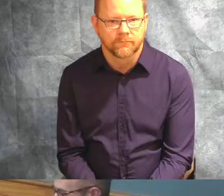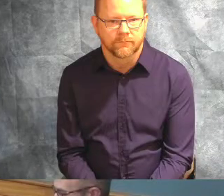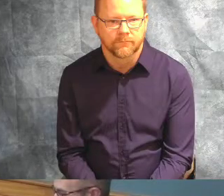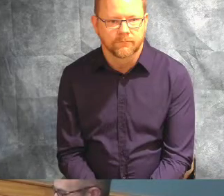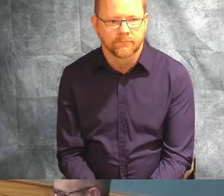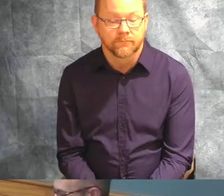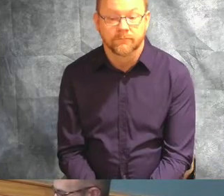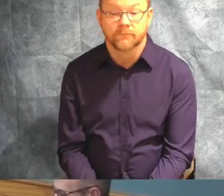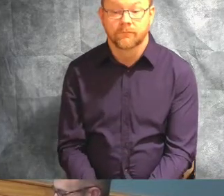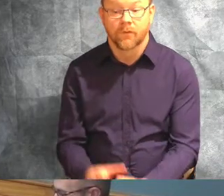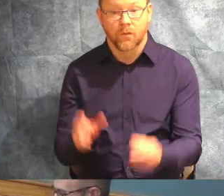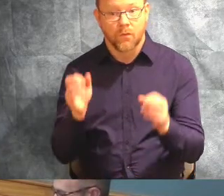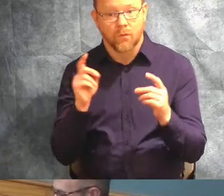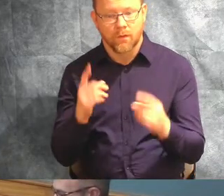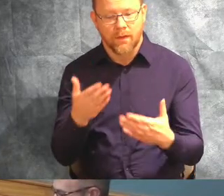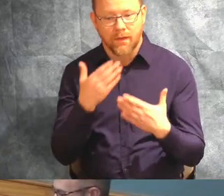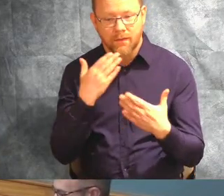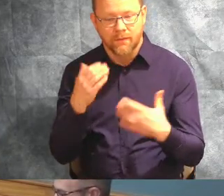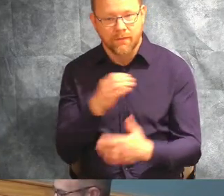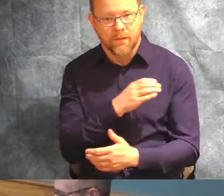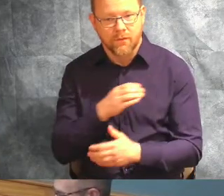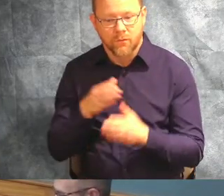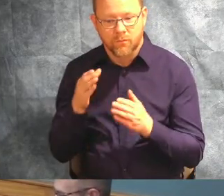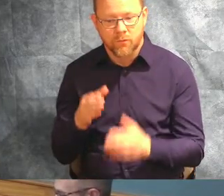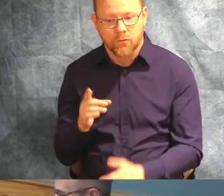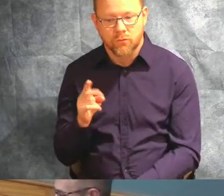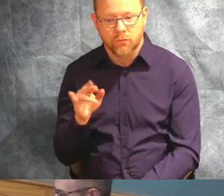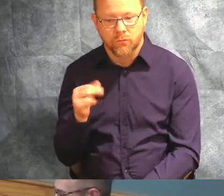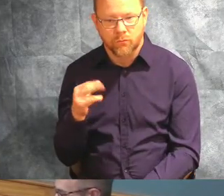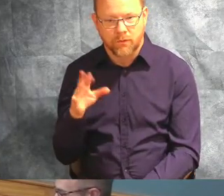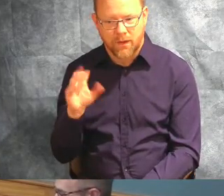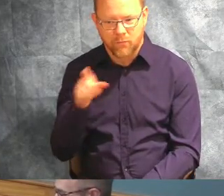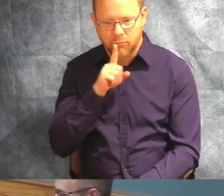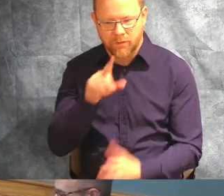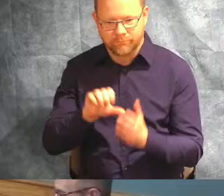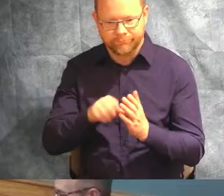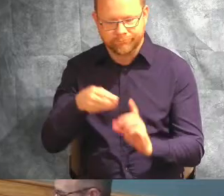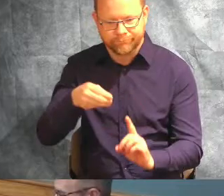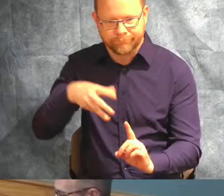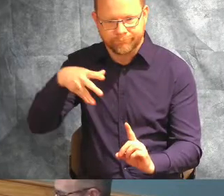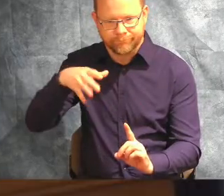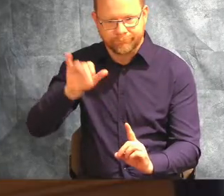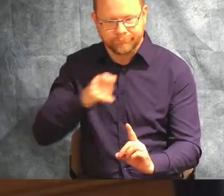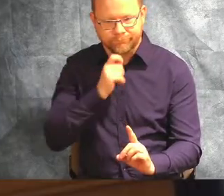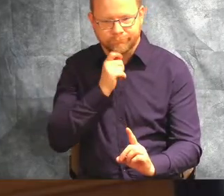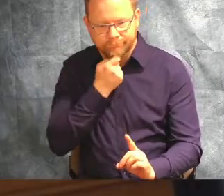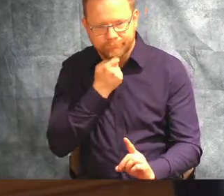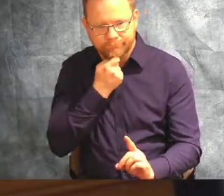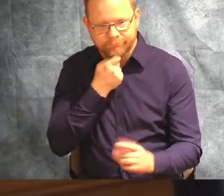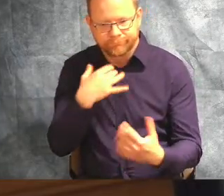Okay, I want to thank Commissioner Driehaus for bringing light to that condition and recognizing